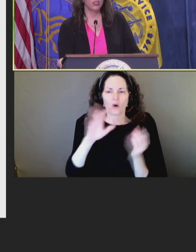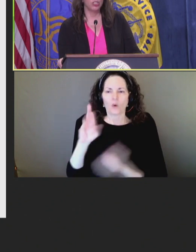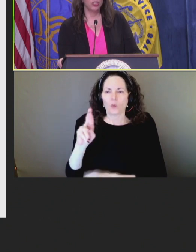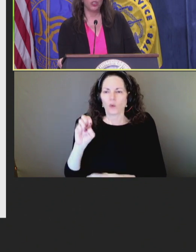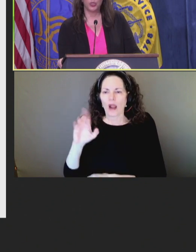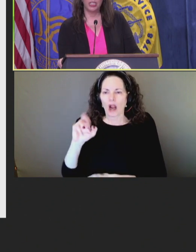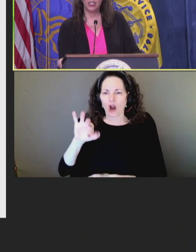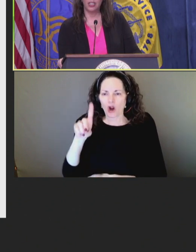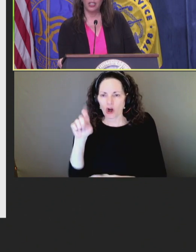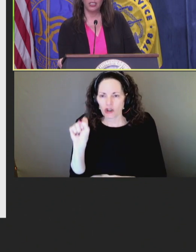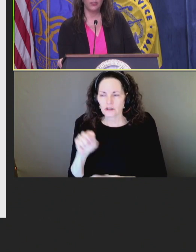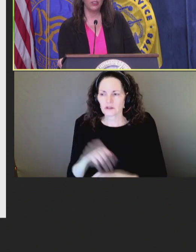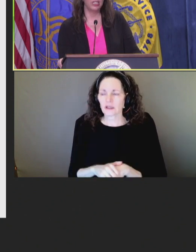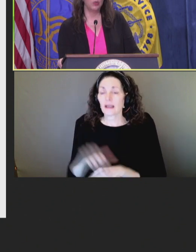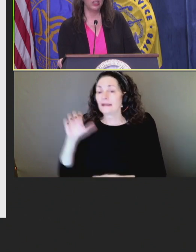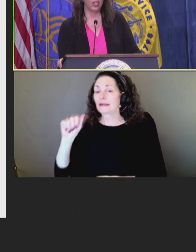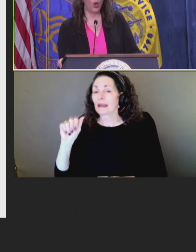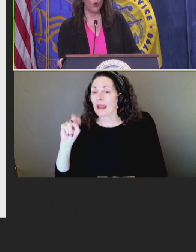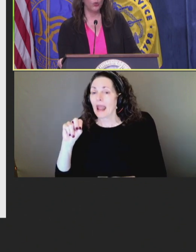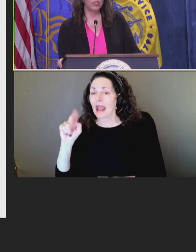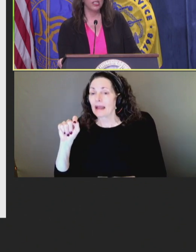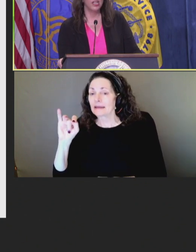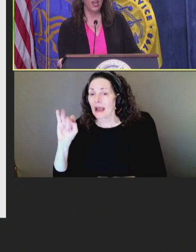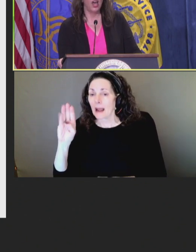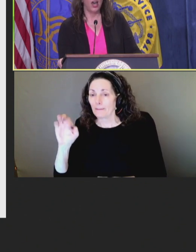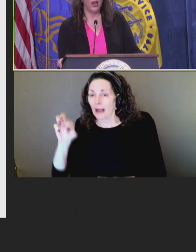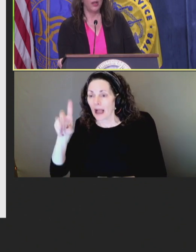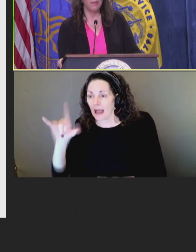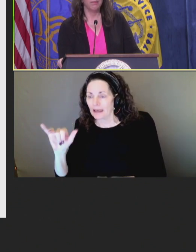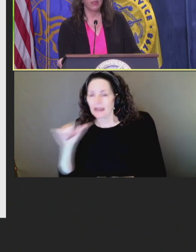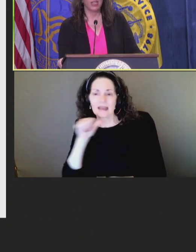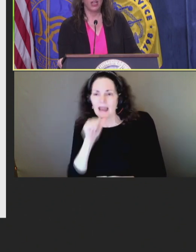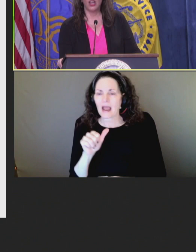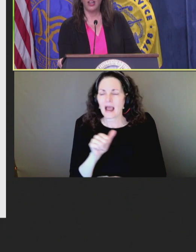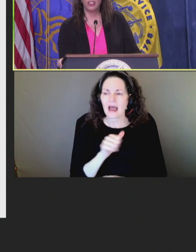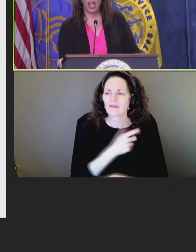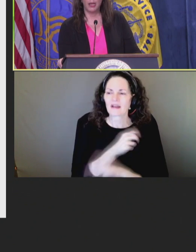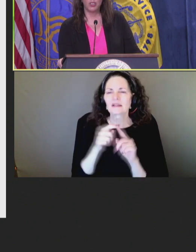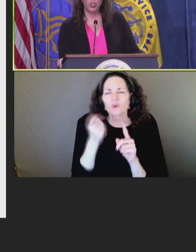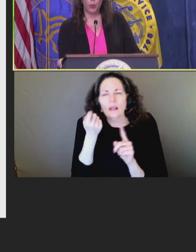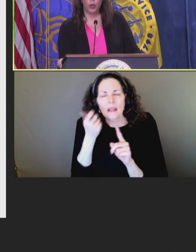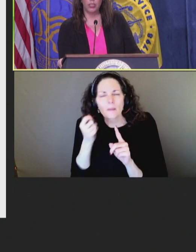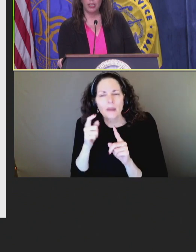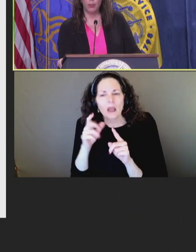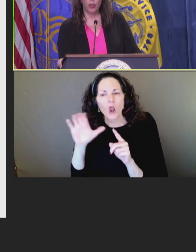it's just treated a little differently with the codes. A lot of times, newborns and birthing